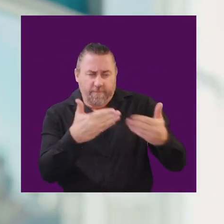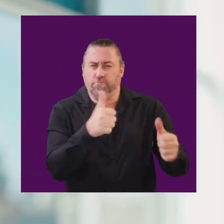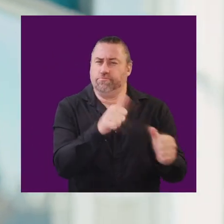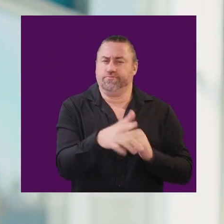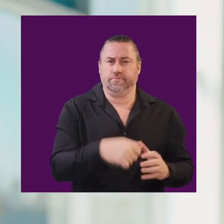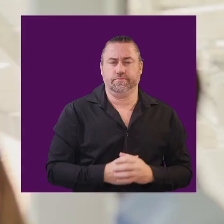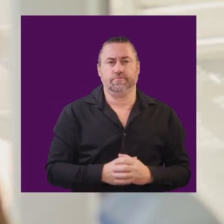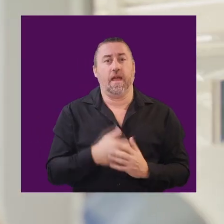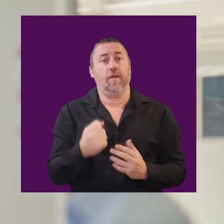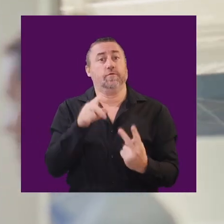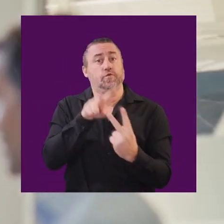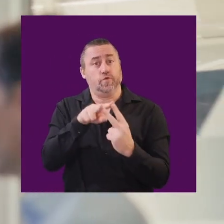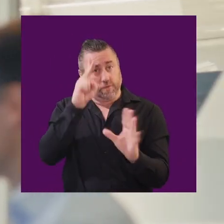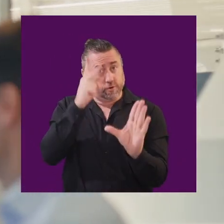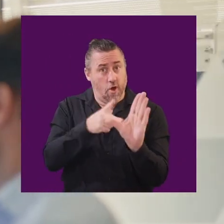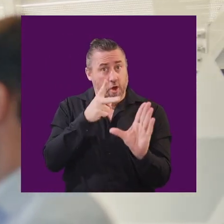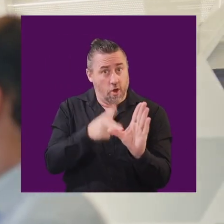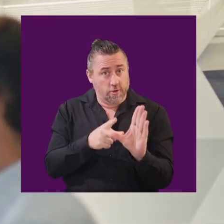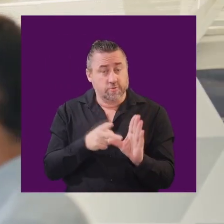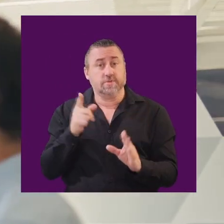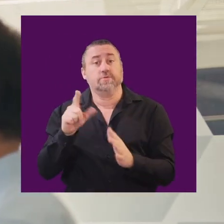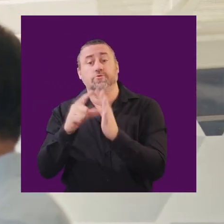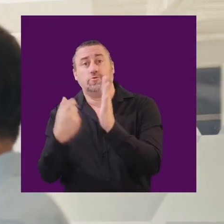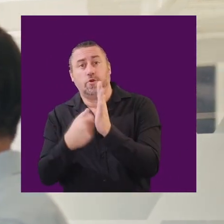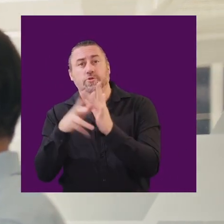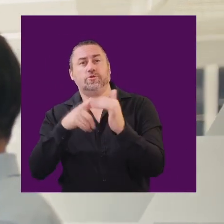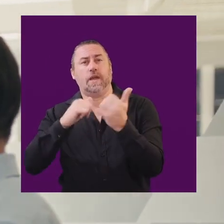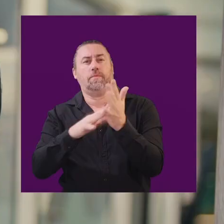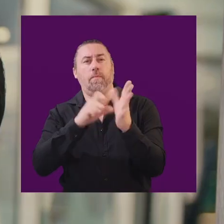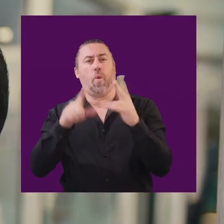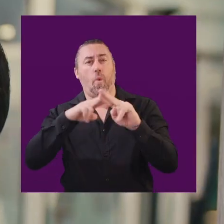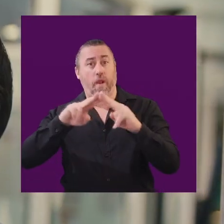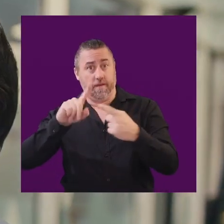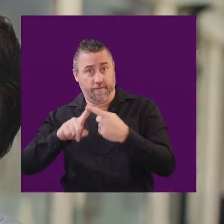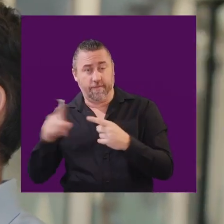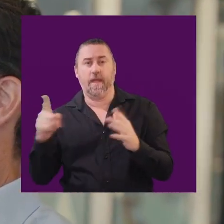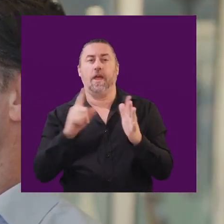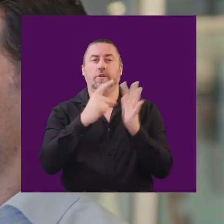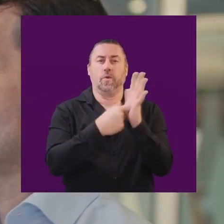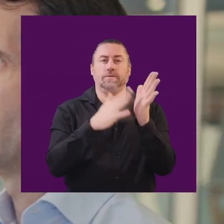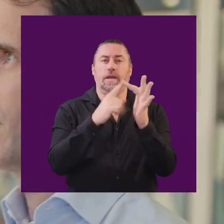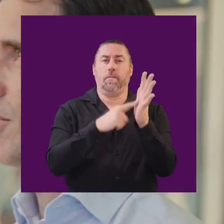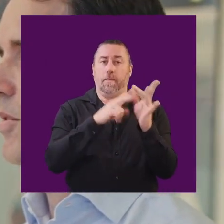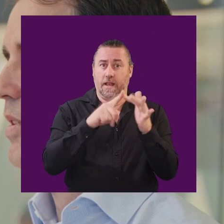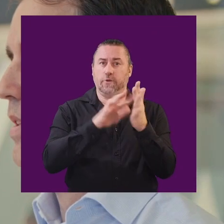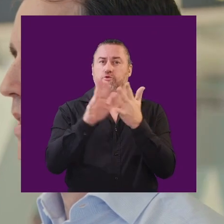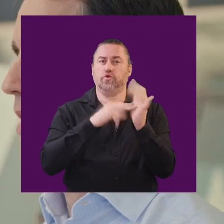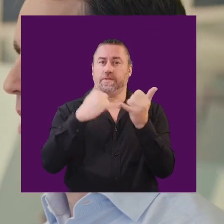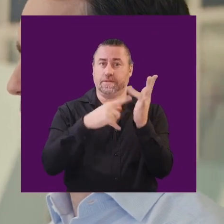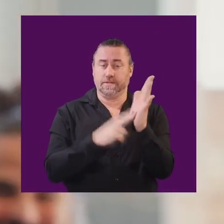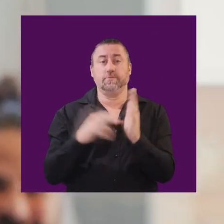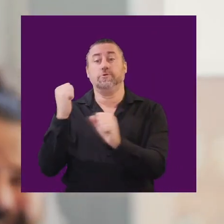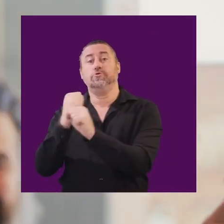healthcare. She's joined by other psychiatrists, Dr. James McAuliffe and Dr. Melanie Johnston. Our